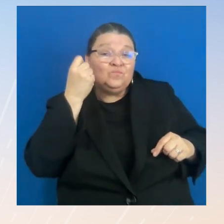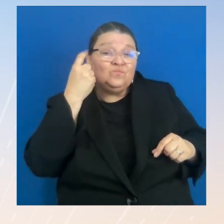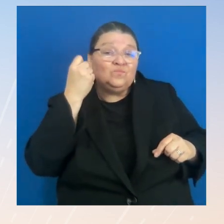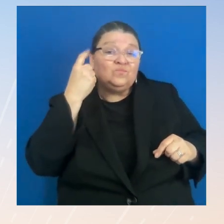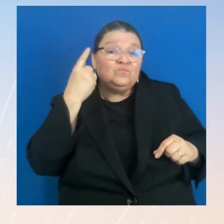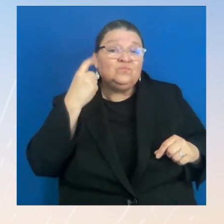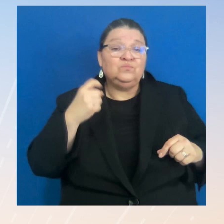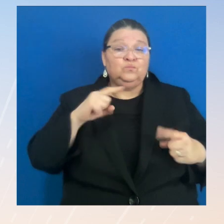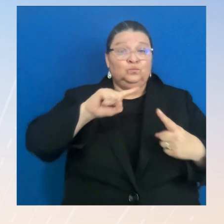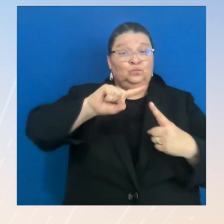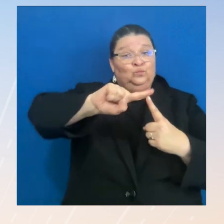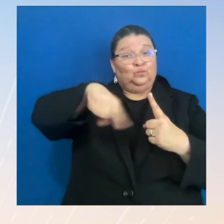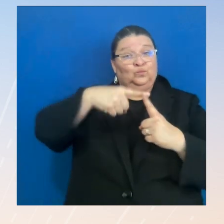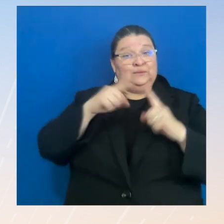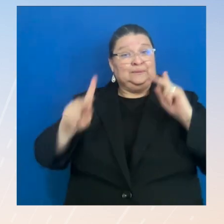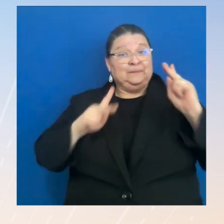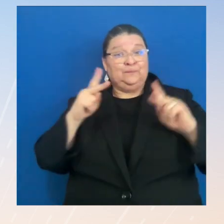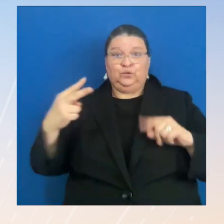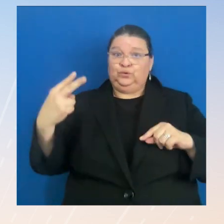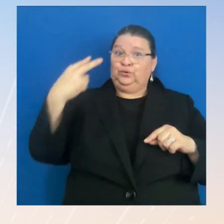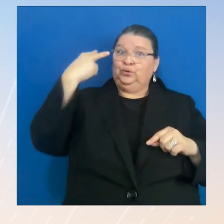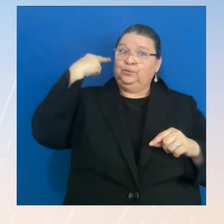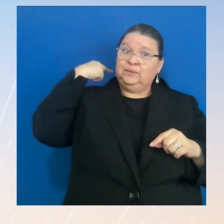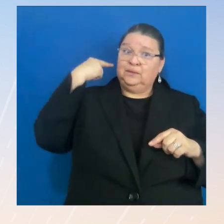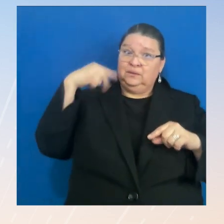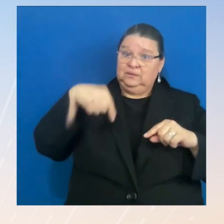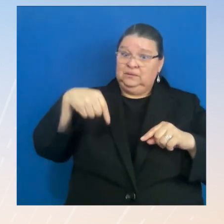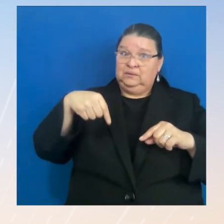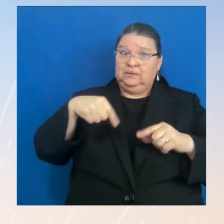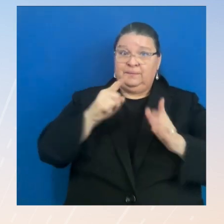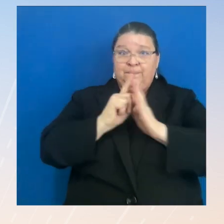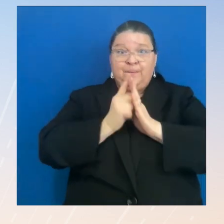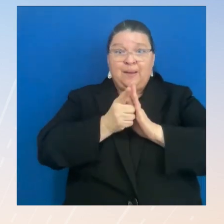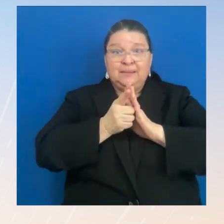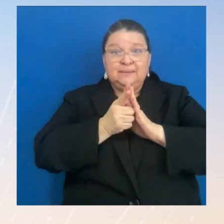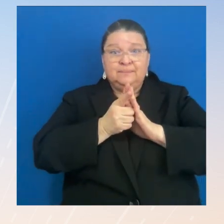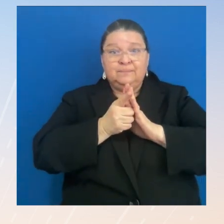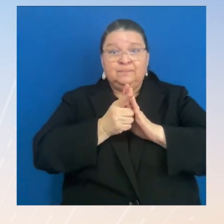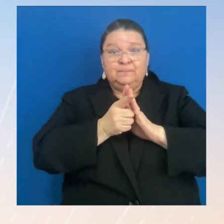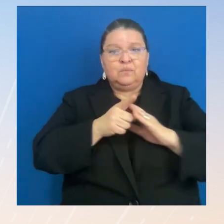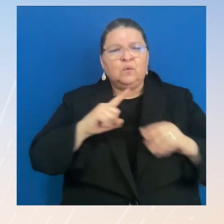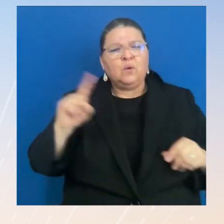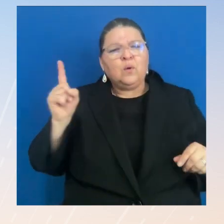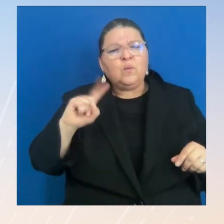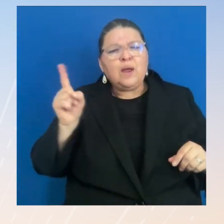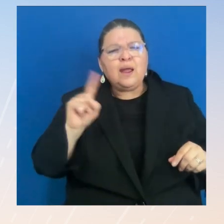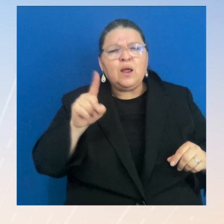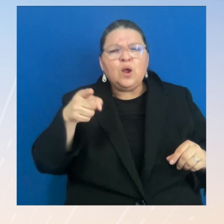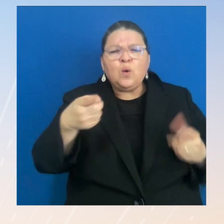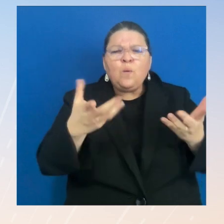And support for Ru- -- the Russian leadership is support for an invasion